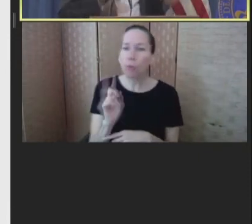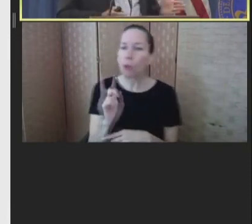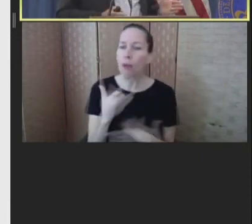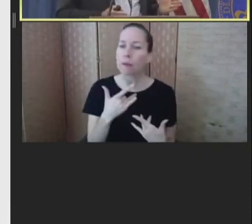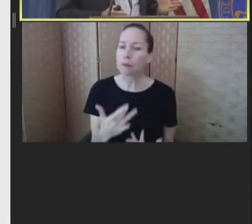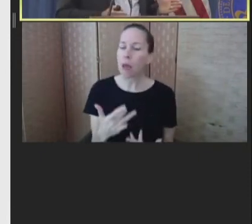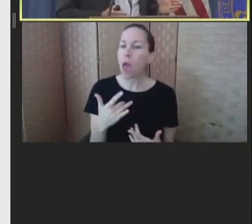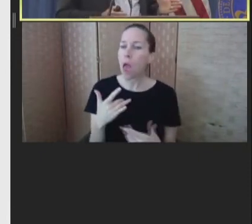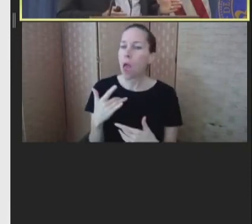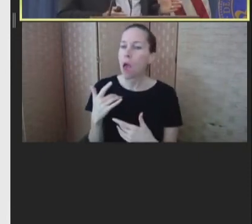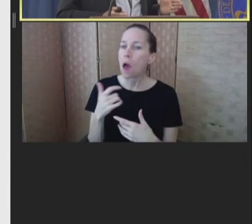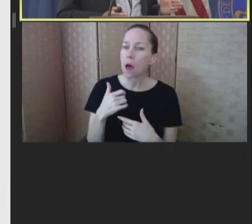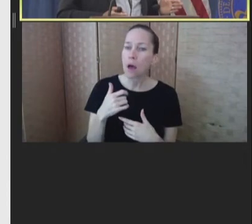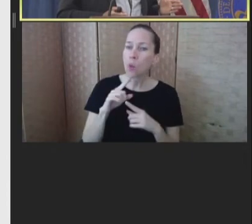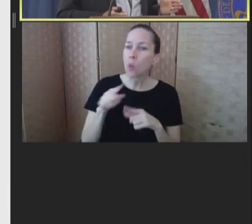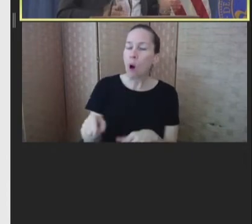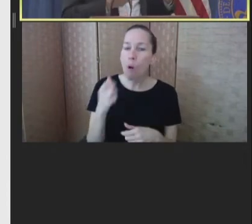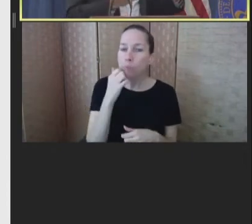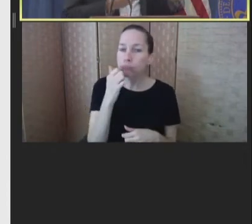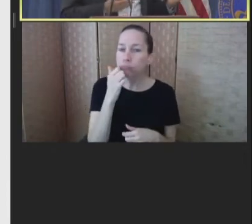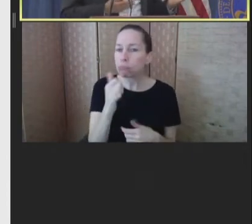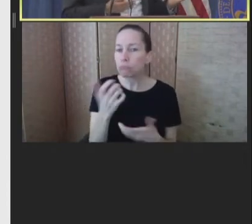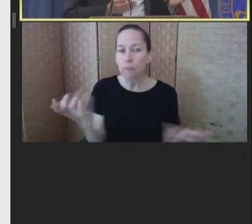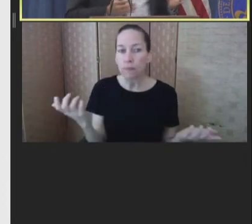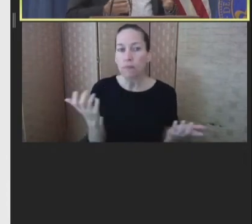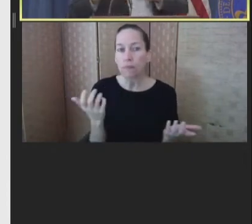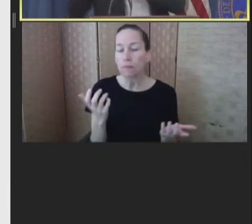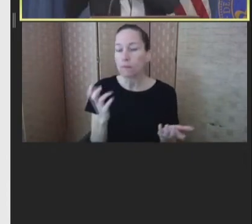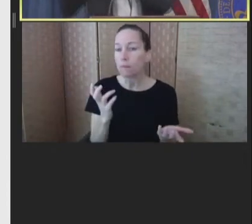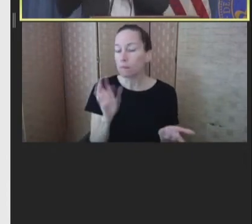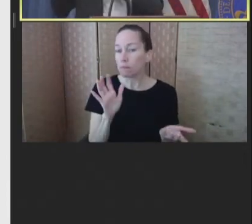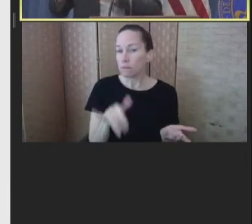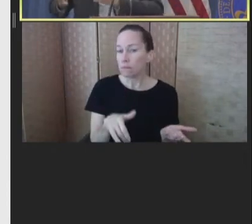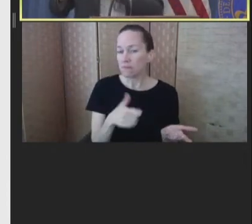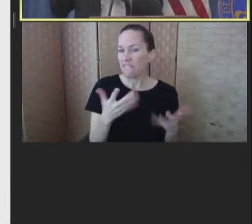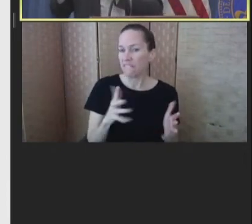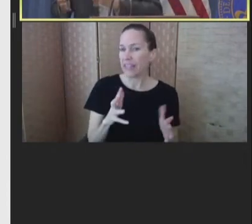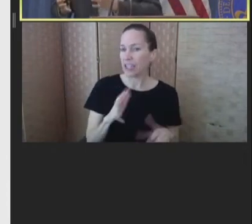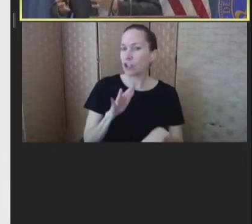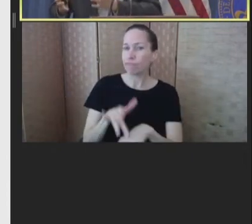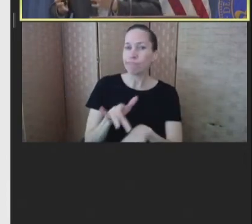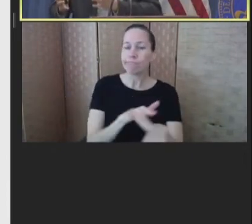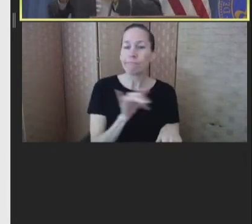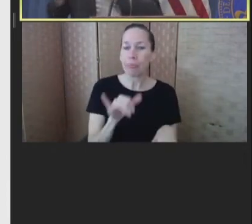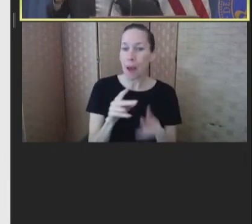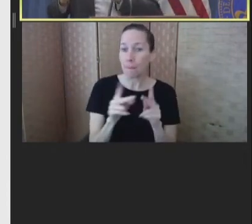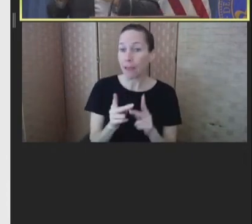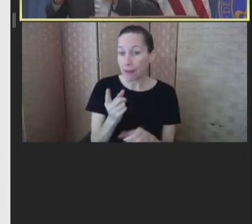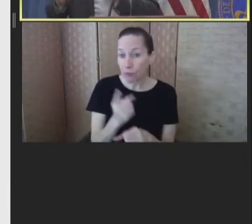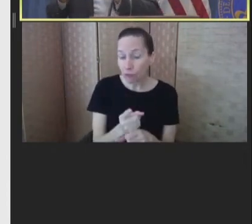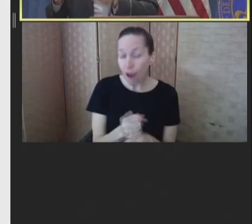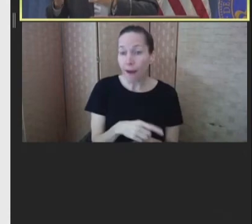already addressed all the barriers to access there, because they're already going there. The next question is, who do they trust, right? Who have they established trust